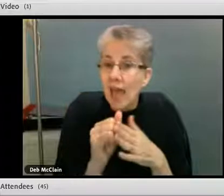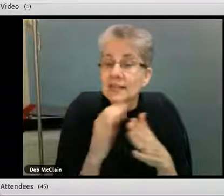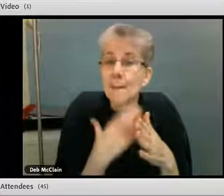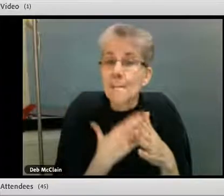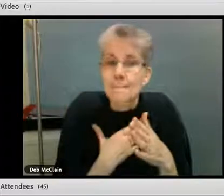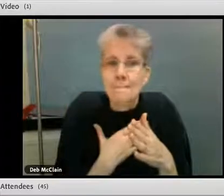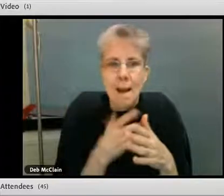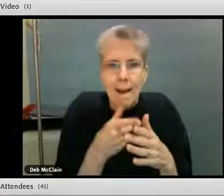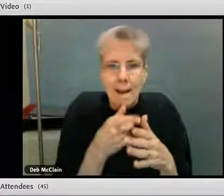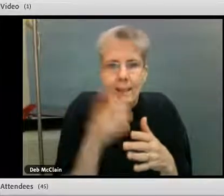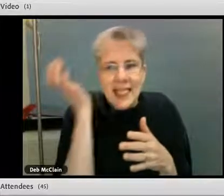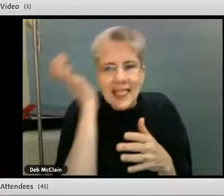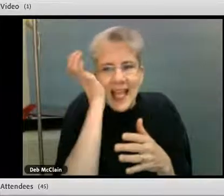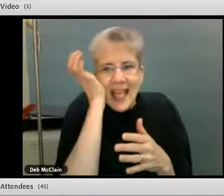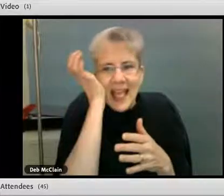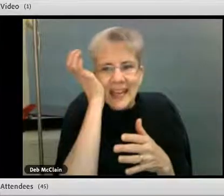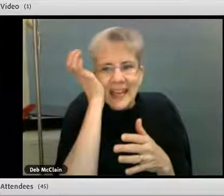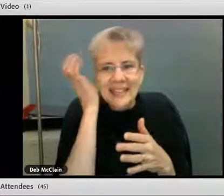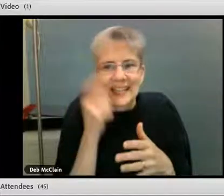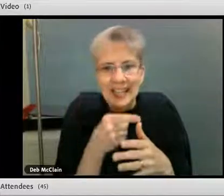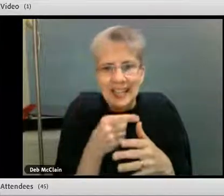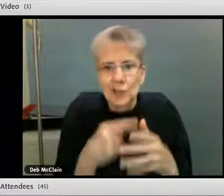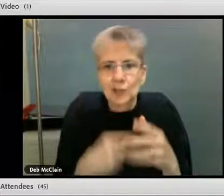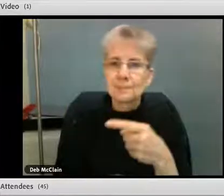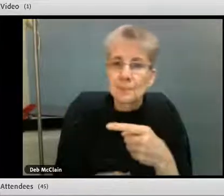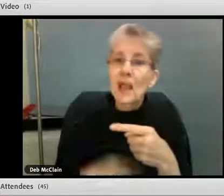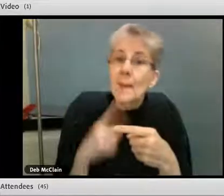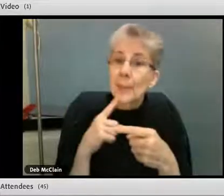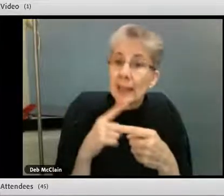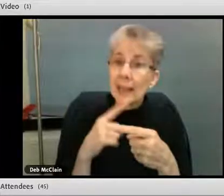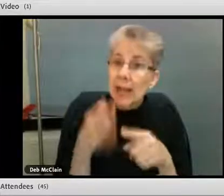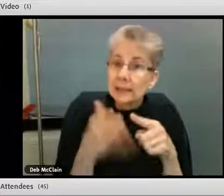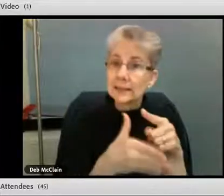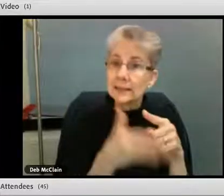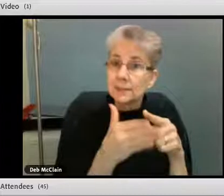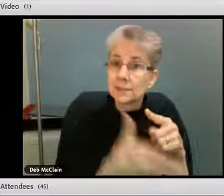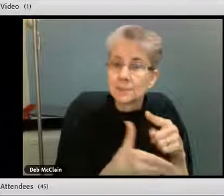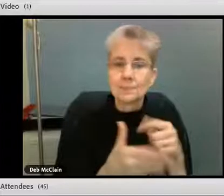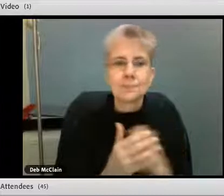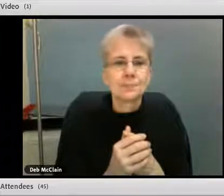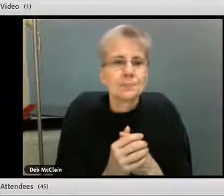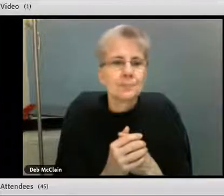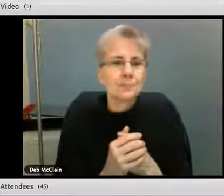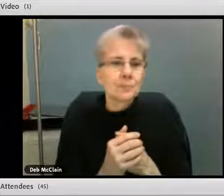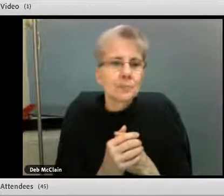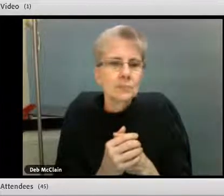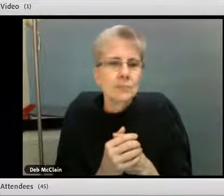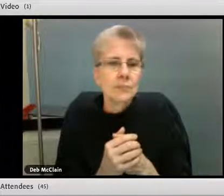being cut. I'm going to move to the next slide here. And then I can add stuff to it.